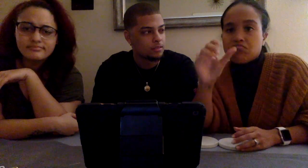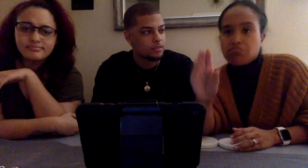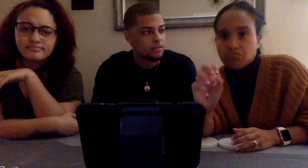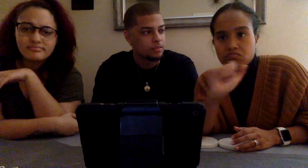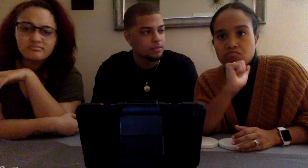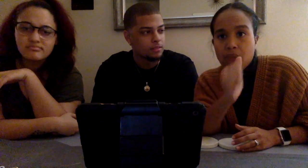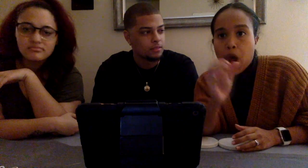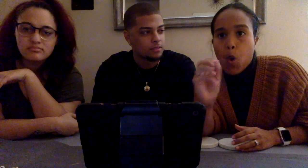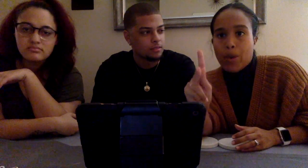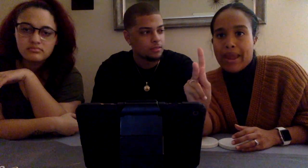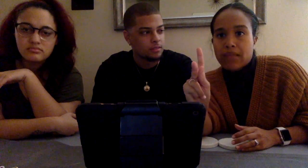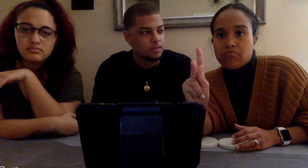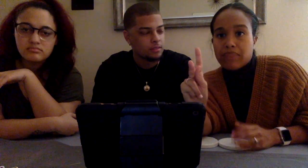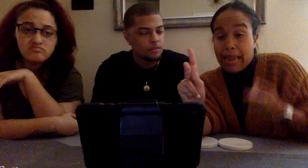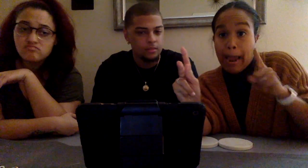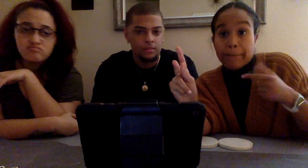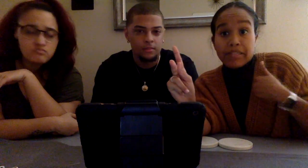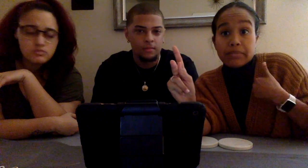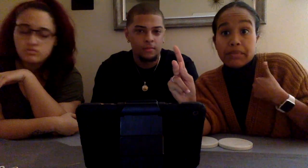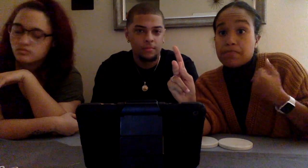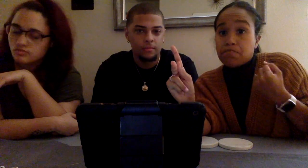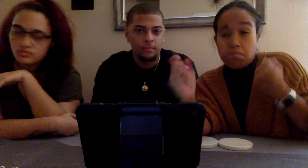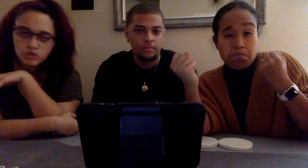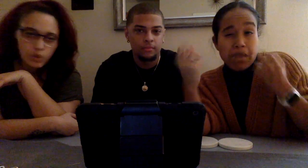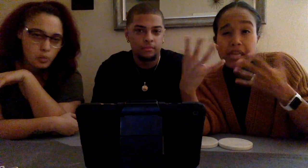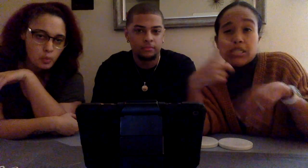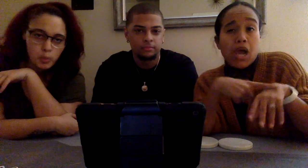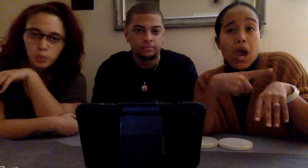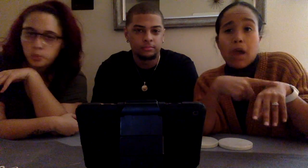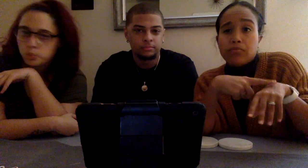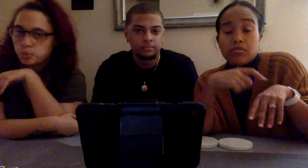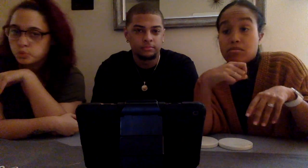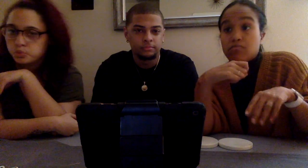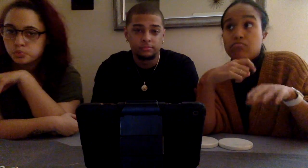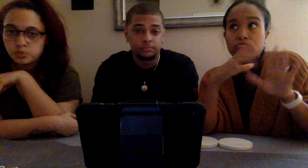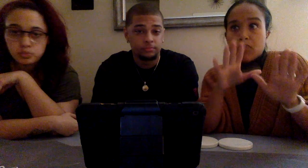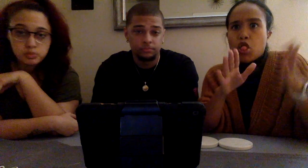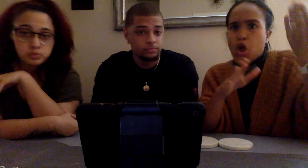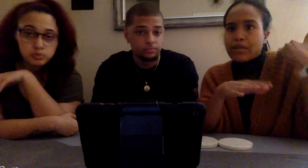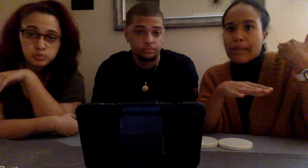THAT'S NOT OKAY! This happened to me before many times. Well, a long time ago.